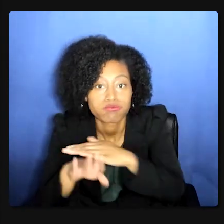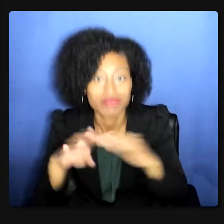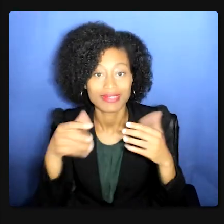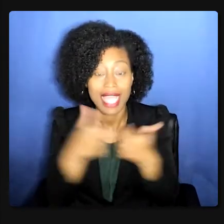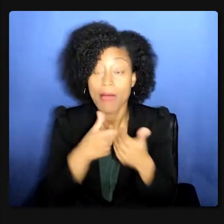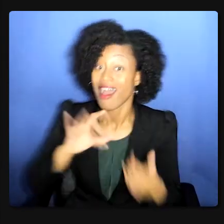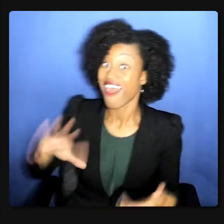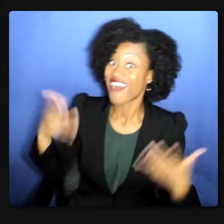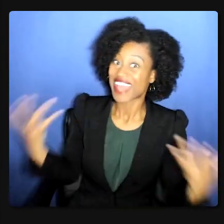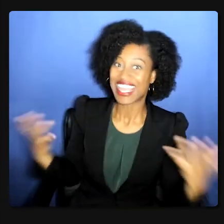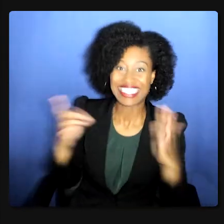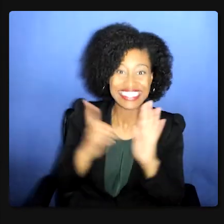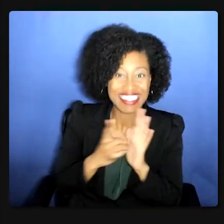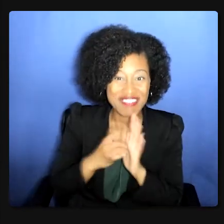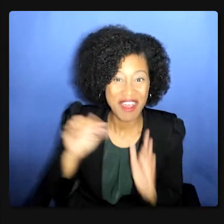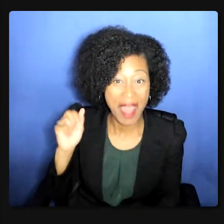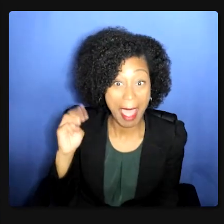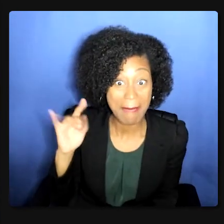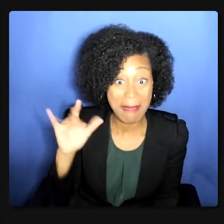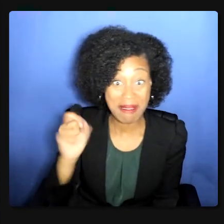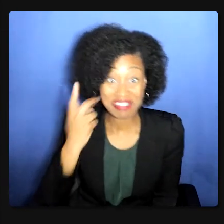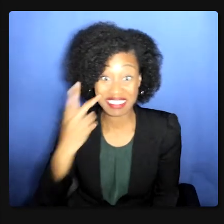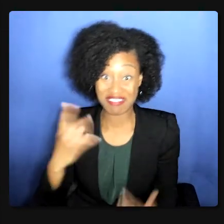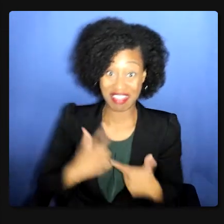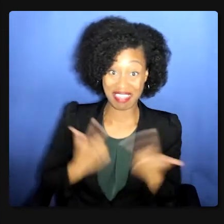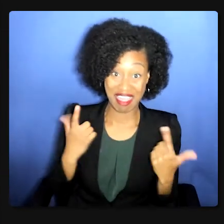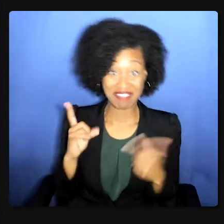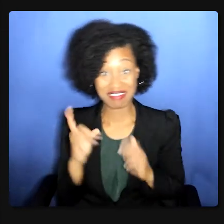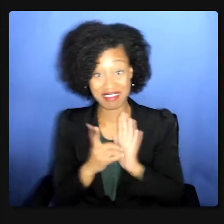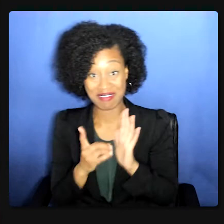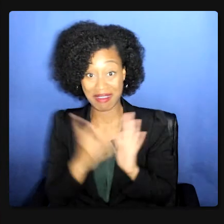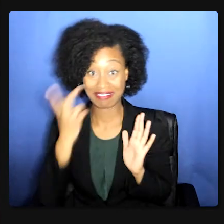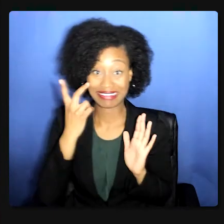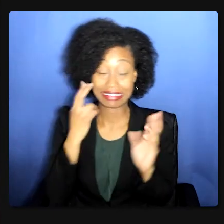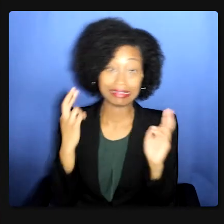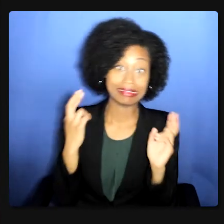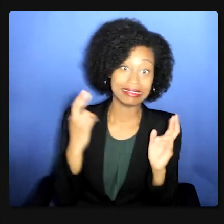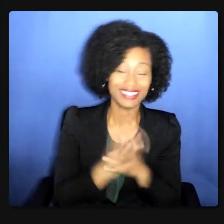[Dimitris] Amie, all this good. Demo time. [Amie] Yeah. Shall we actually try to see if we can do a live demo?